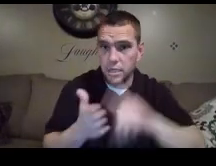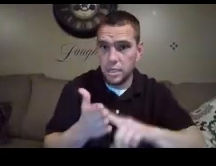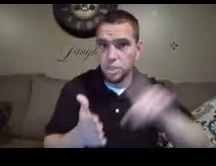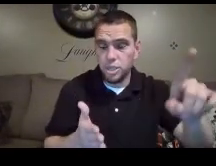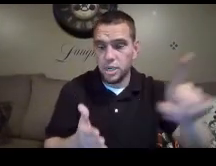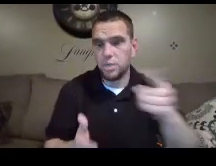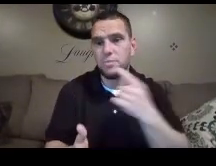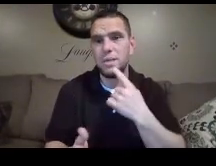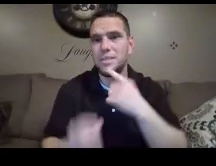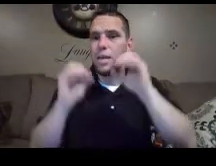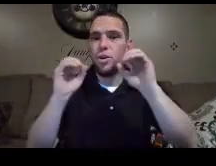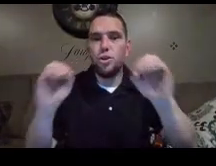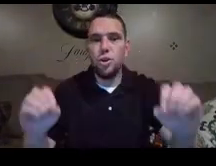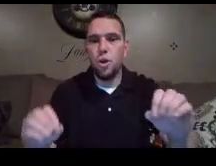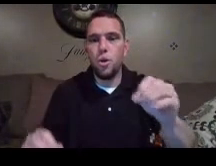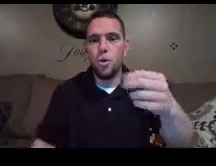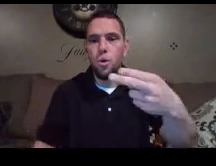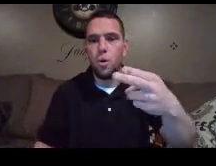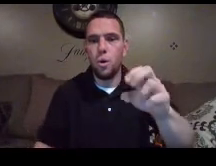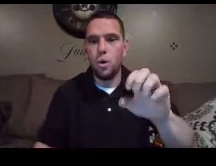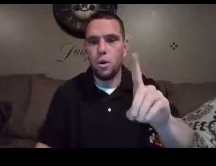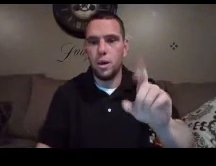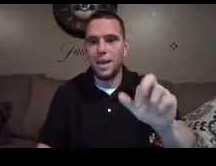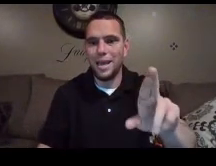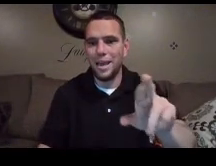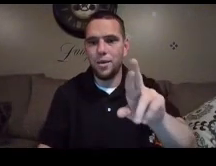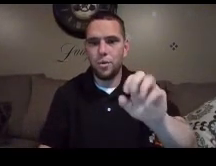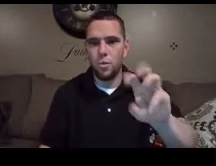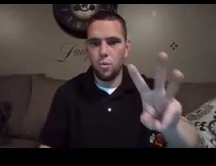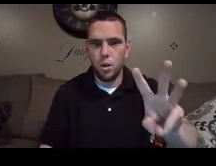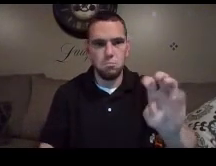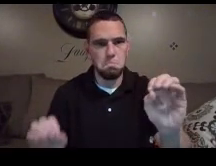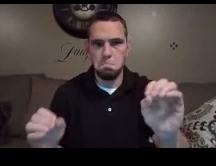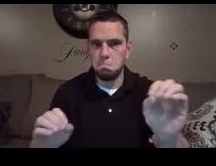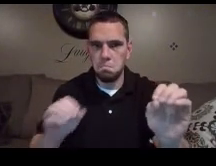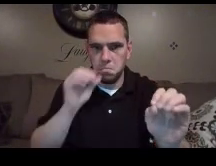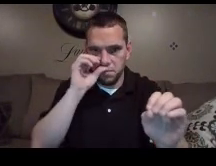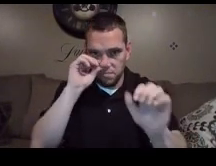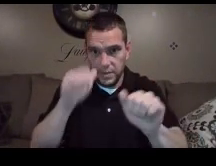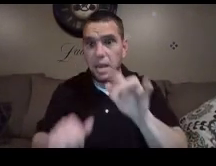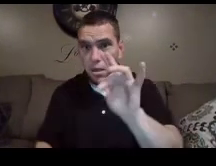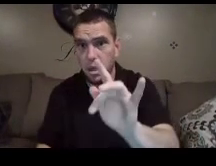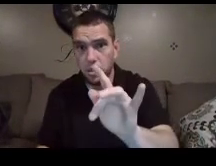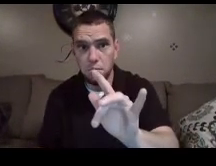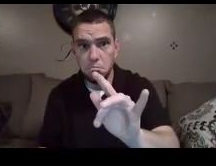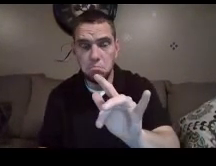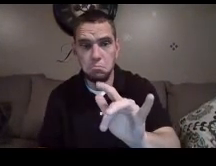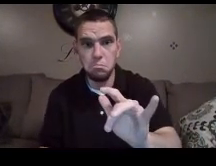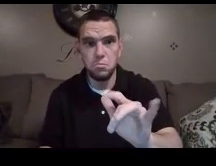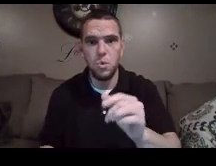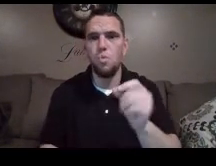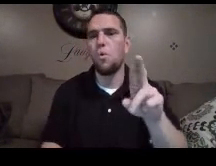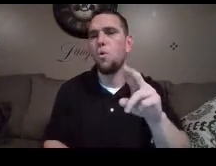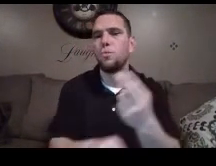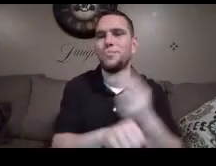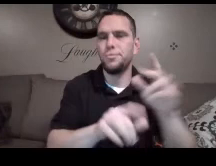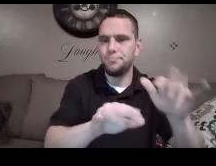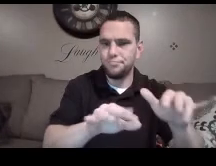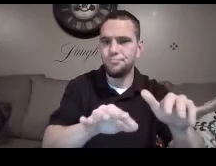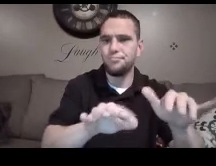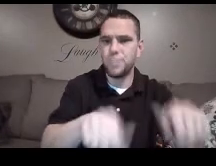I'm going to click on the table. Again, you can navigate there with the keys. And we see that